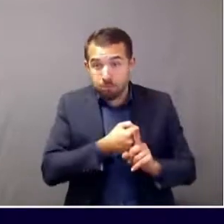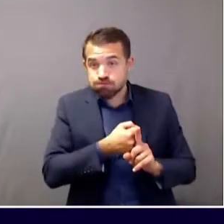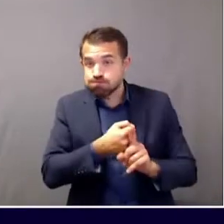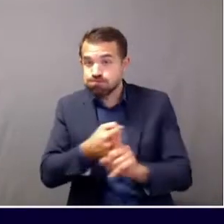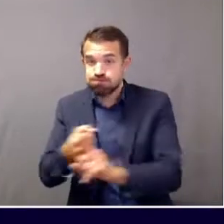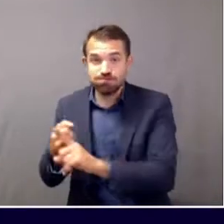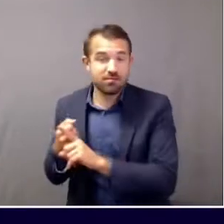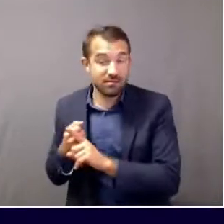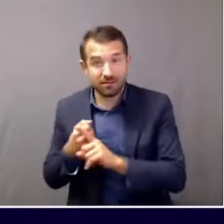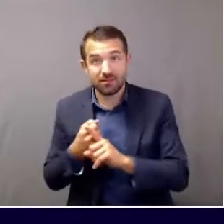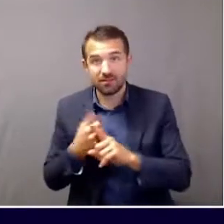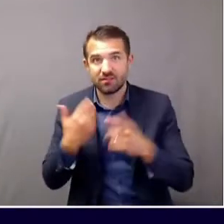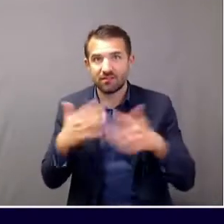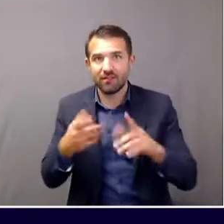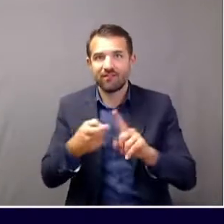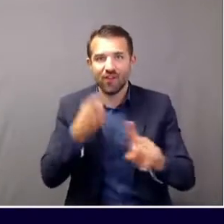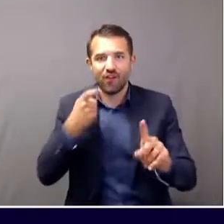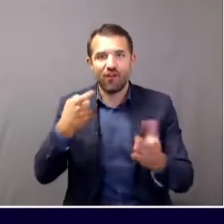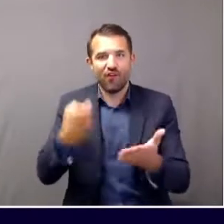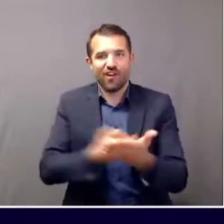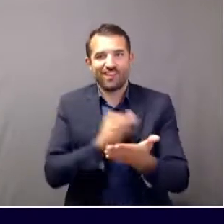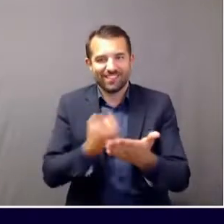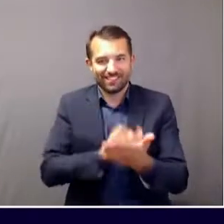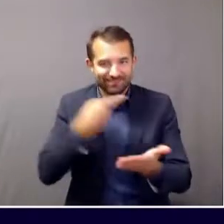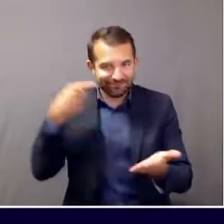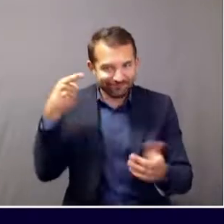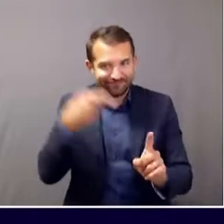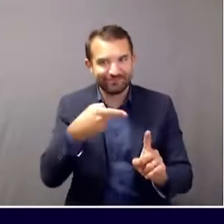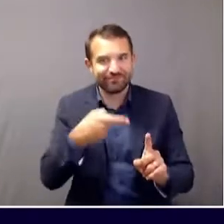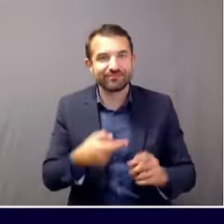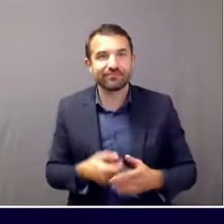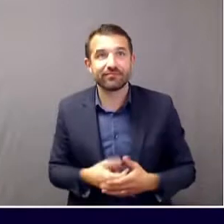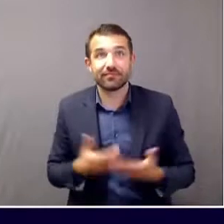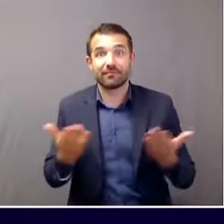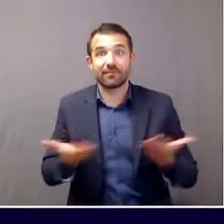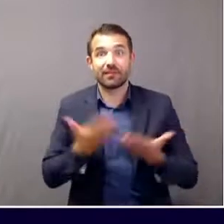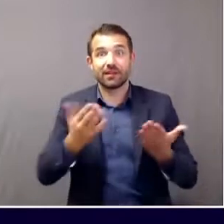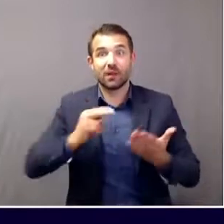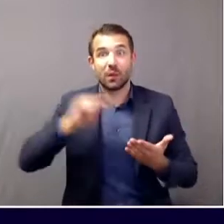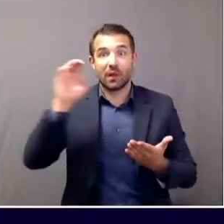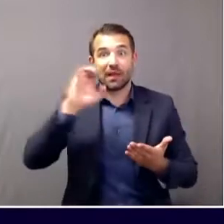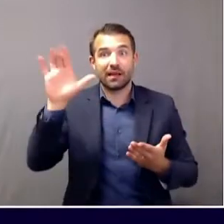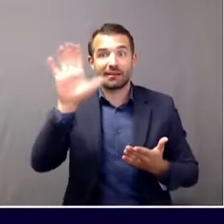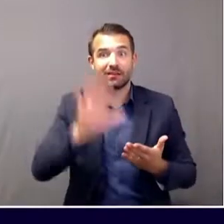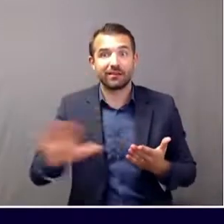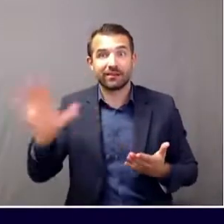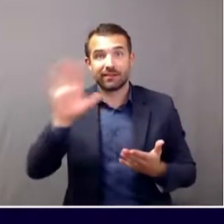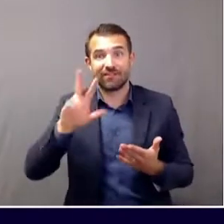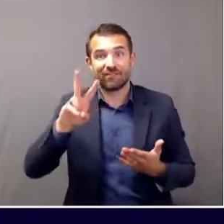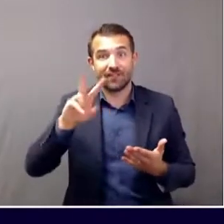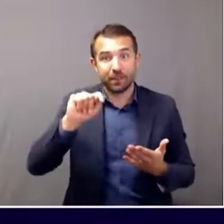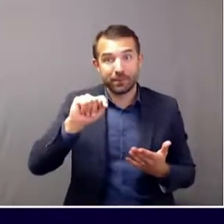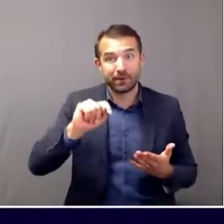as I mentioned I've checked in with my counterparts